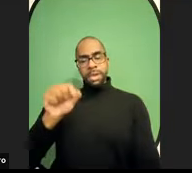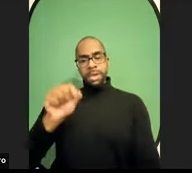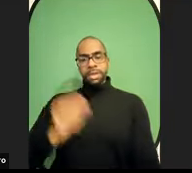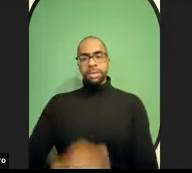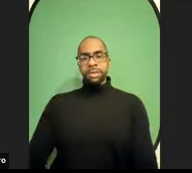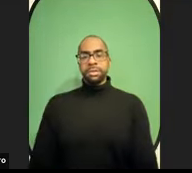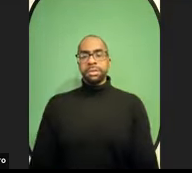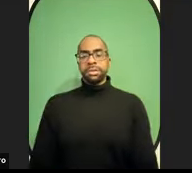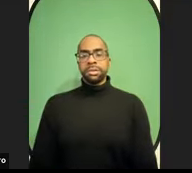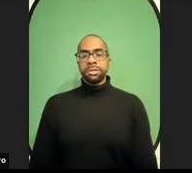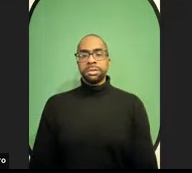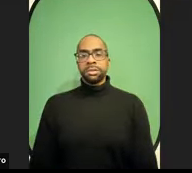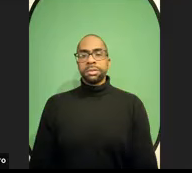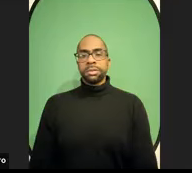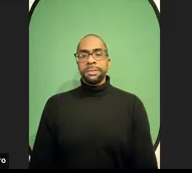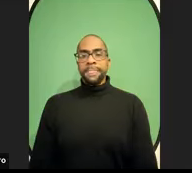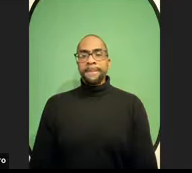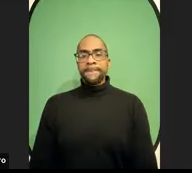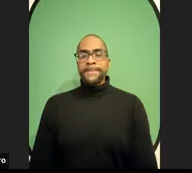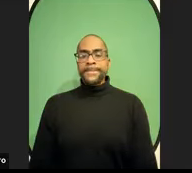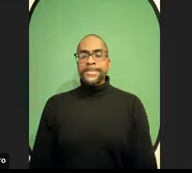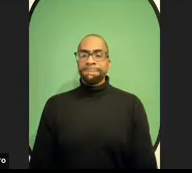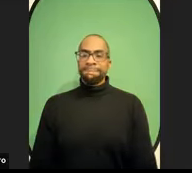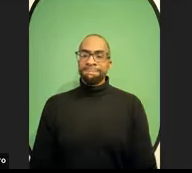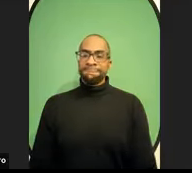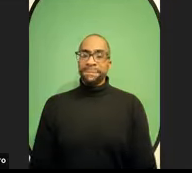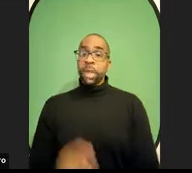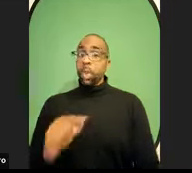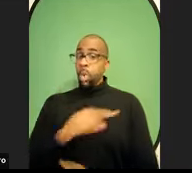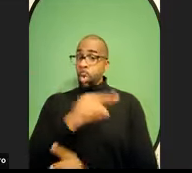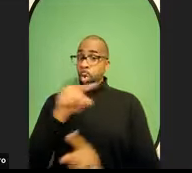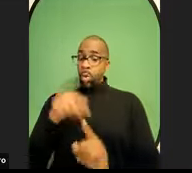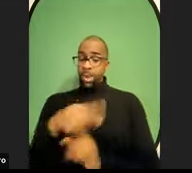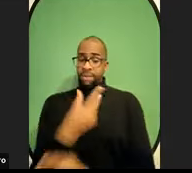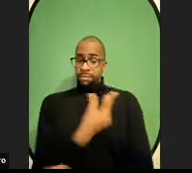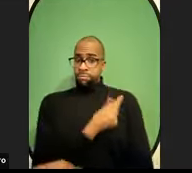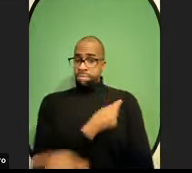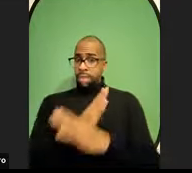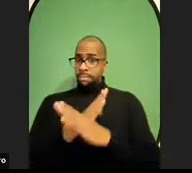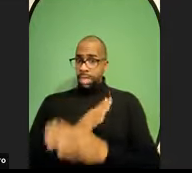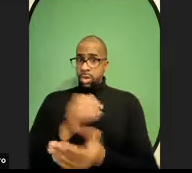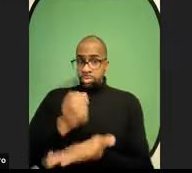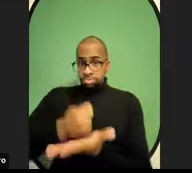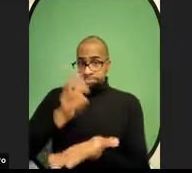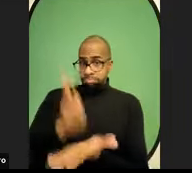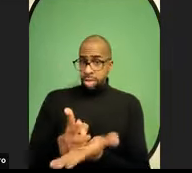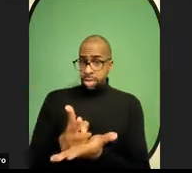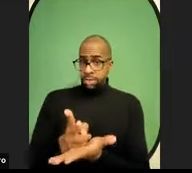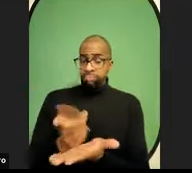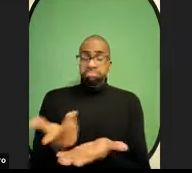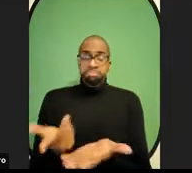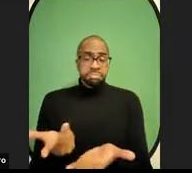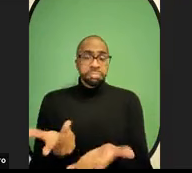to. to Gas like as soon as as soon as the vaccine was was. as approved. We